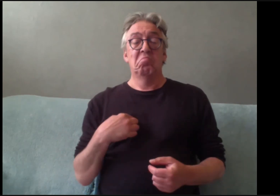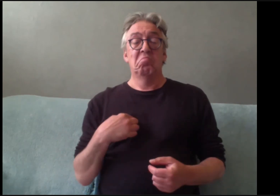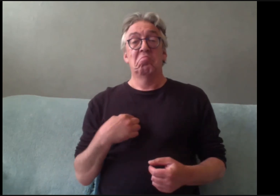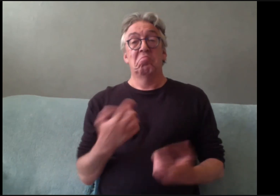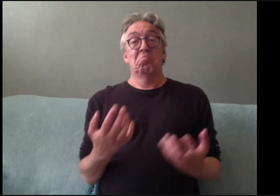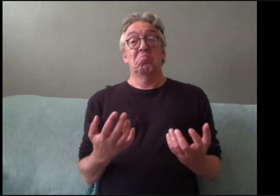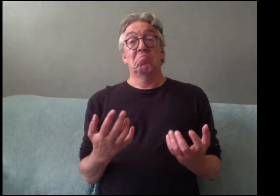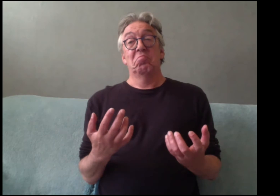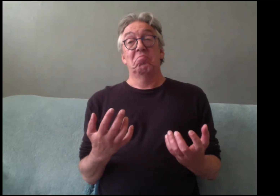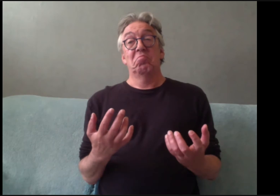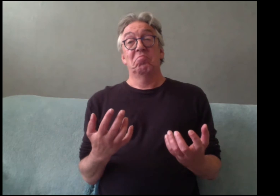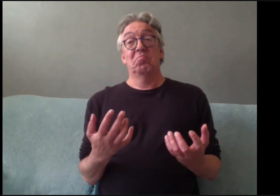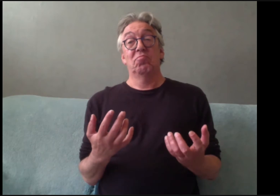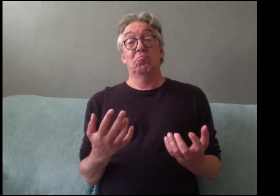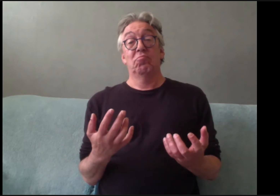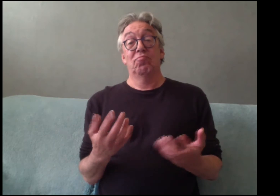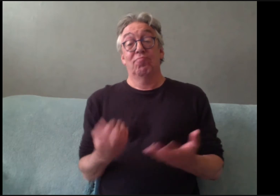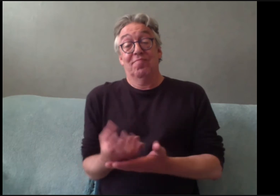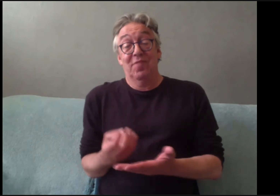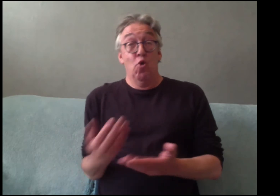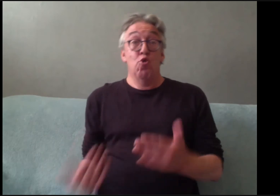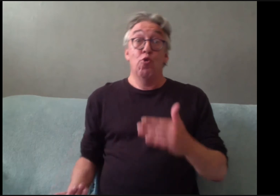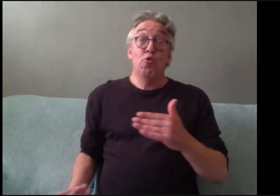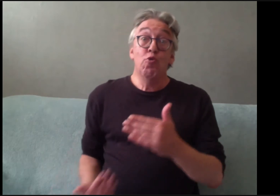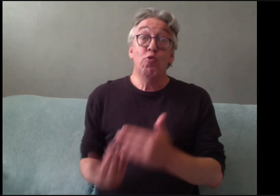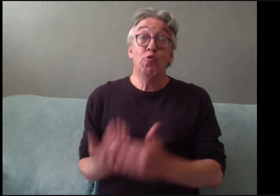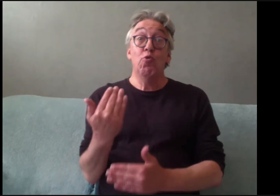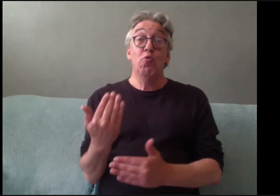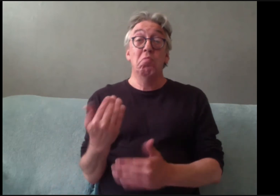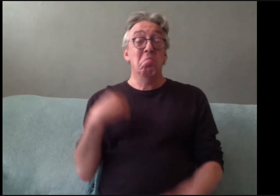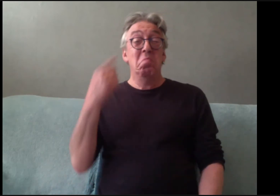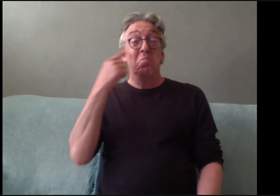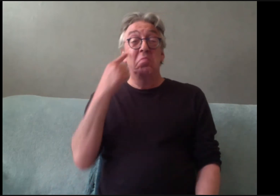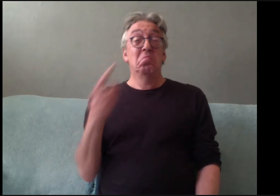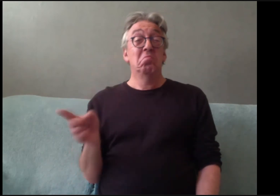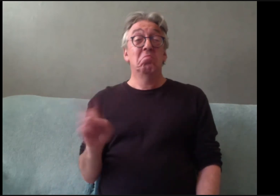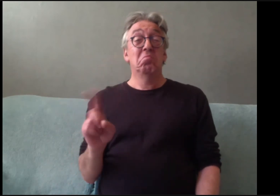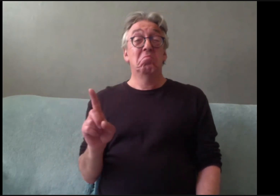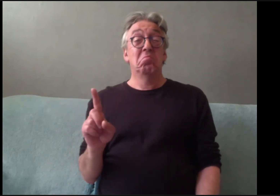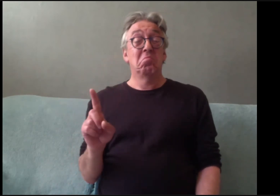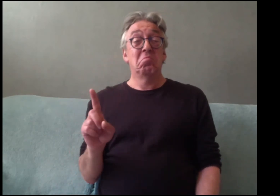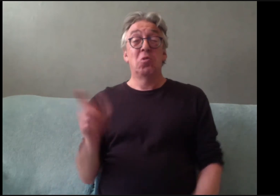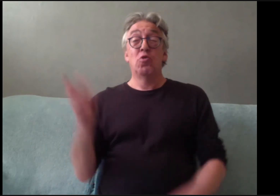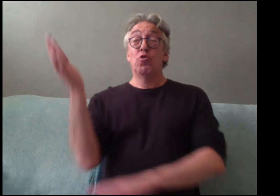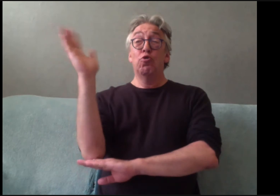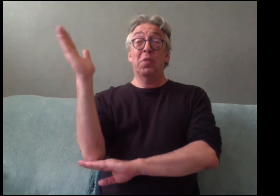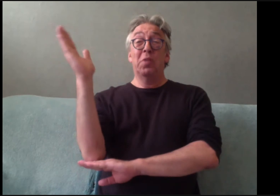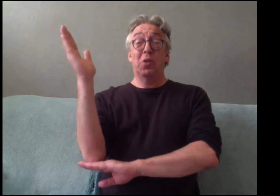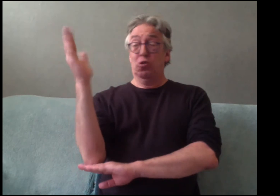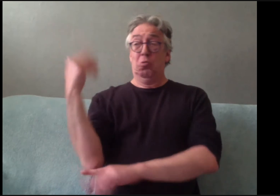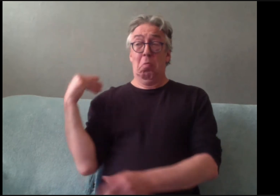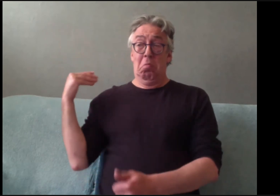because my colleagues have covered a lot of ground. But today I want to focus on the situation of autistic people